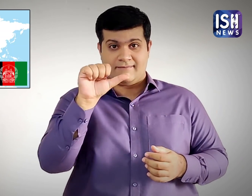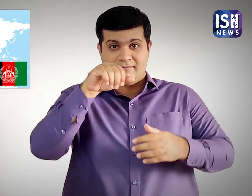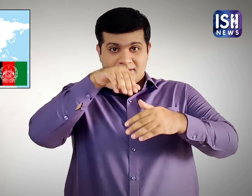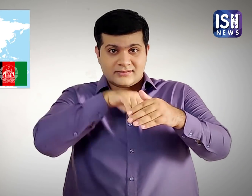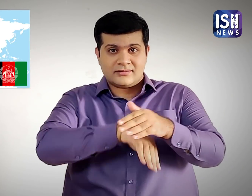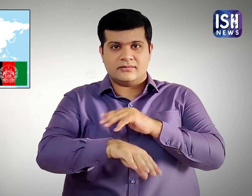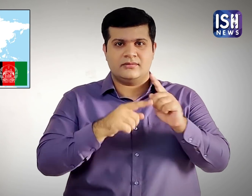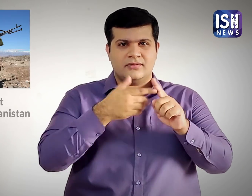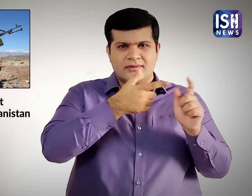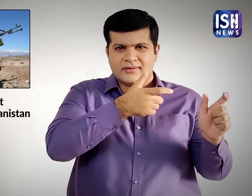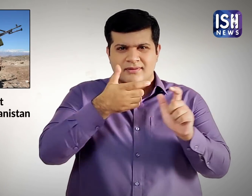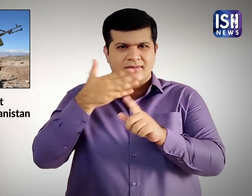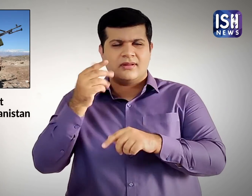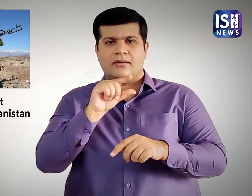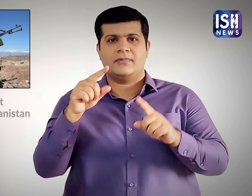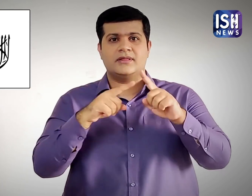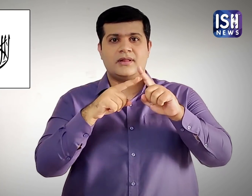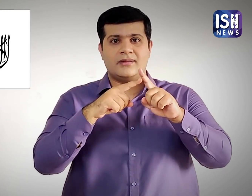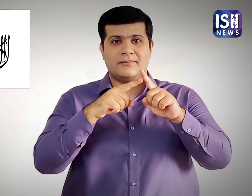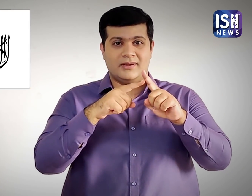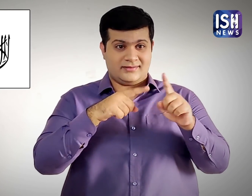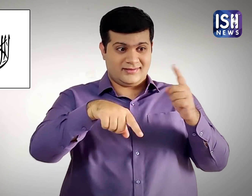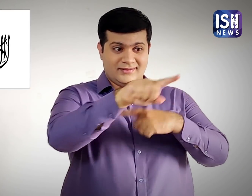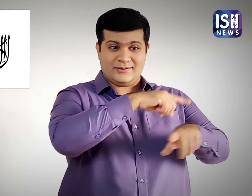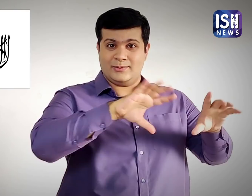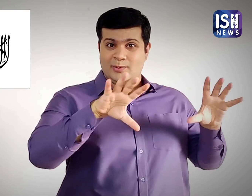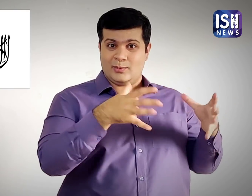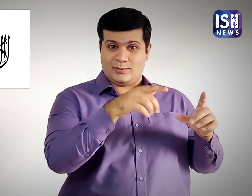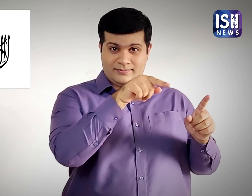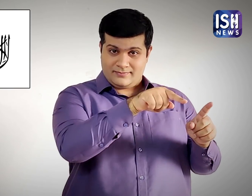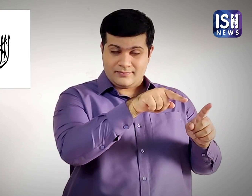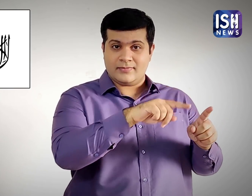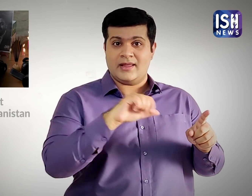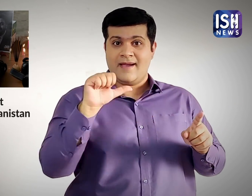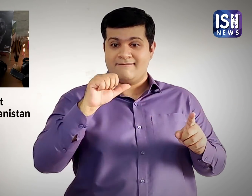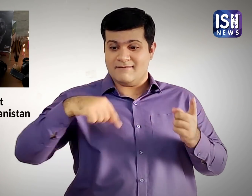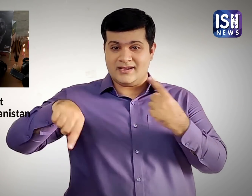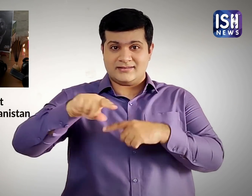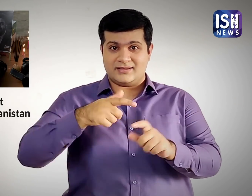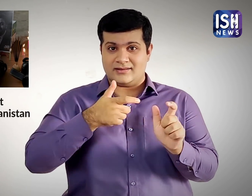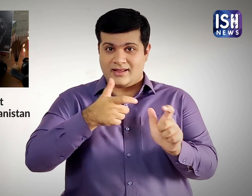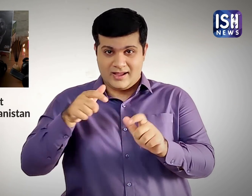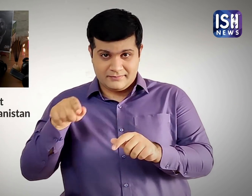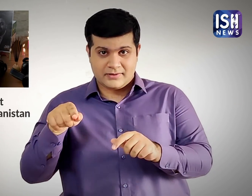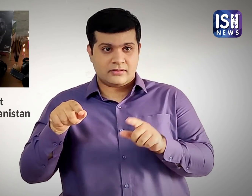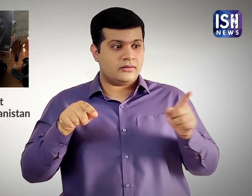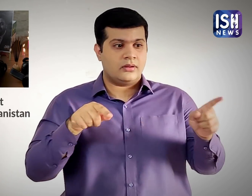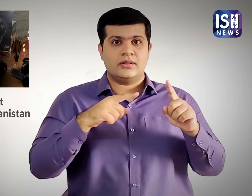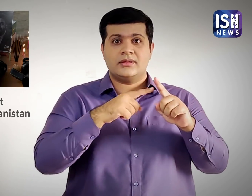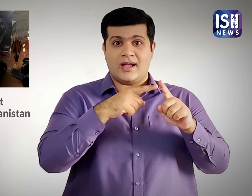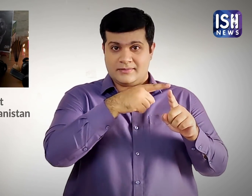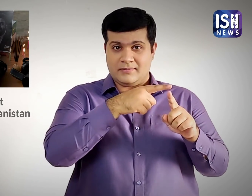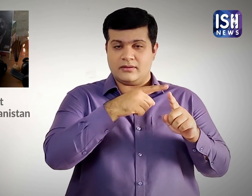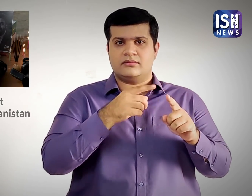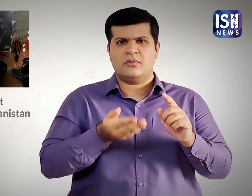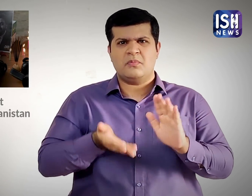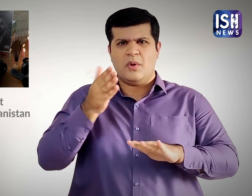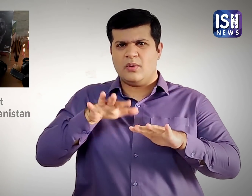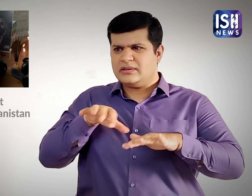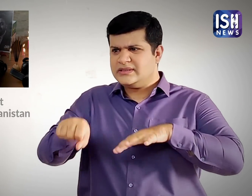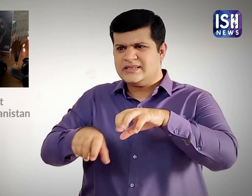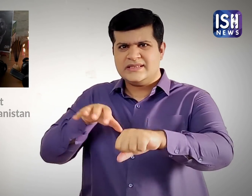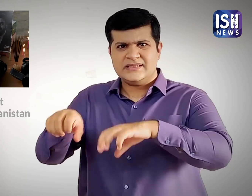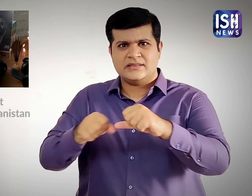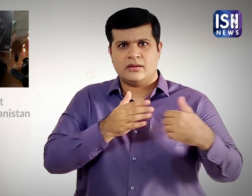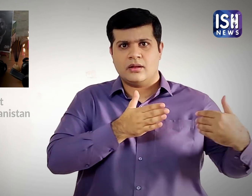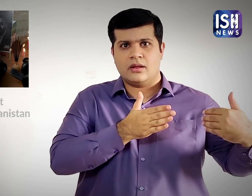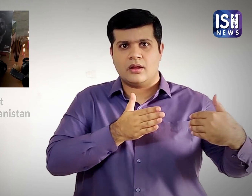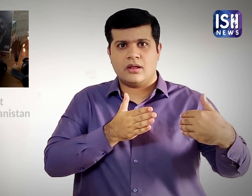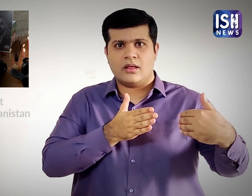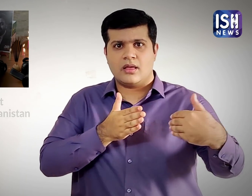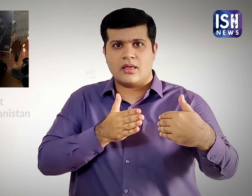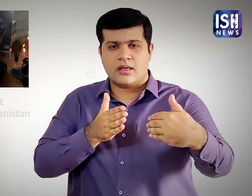Taliban, a terrorist group in Afghanistan had captured large parts of the country.